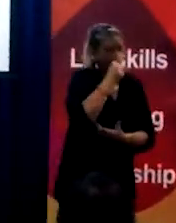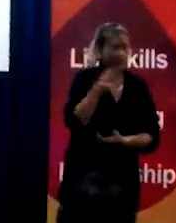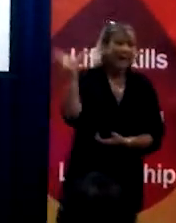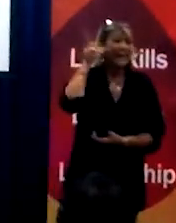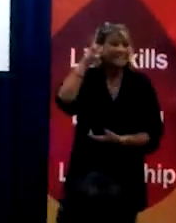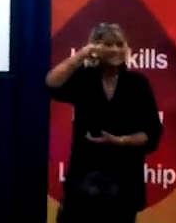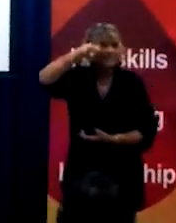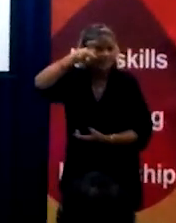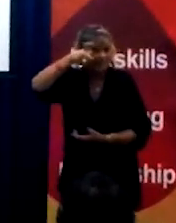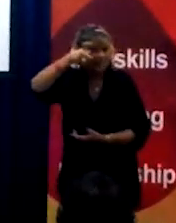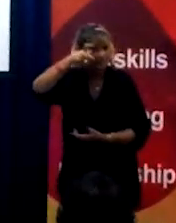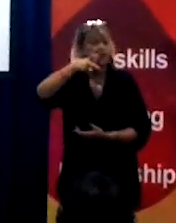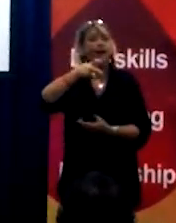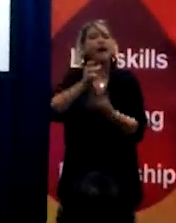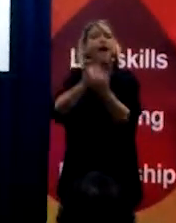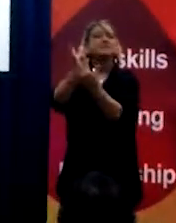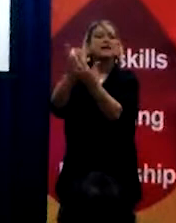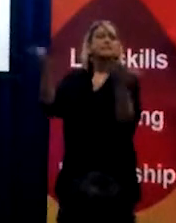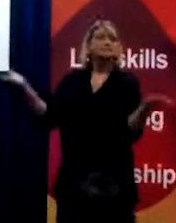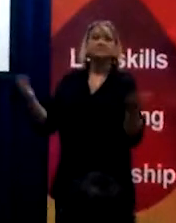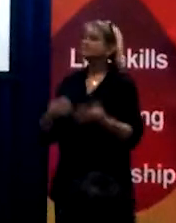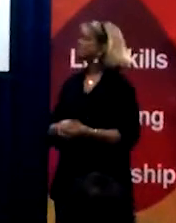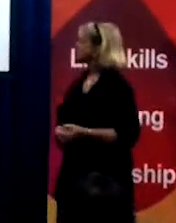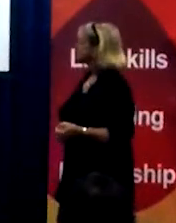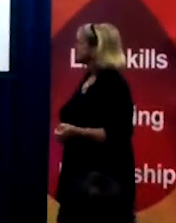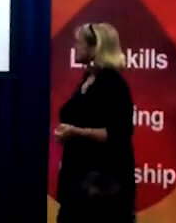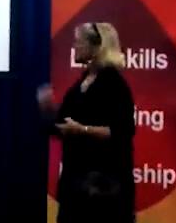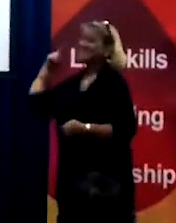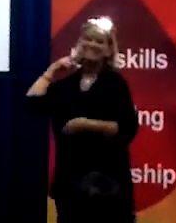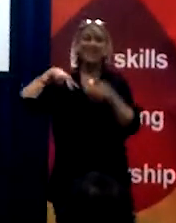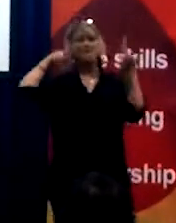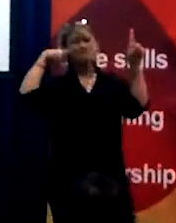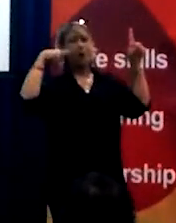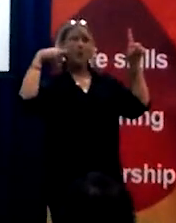Here it is, our Deaf role models. This is where the pictures are coming in.